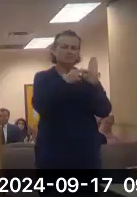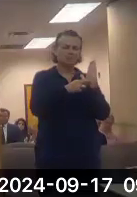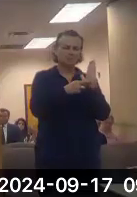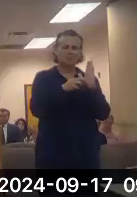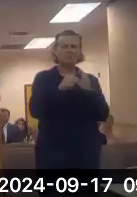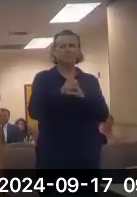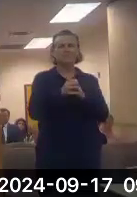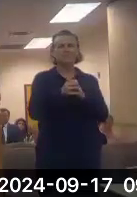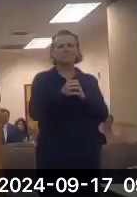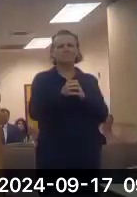Reginald Parson: one